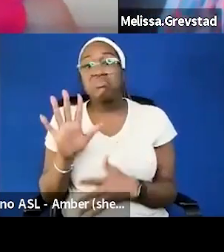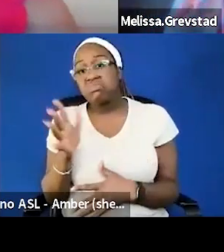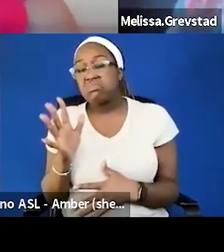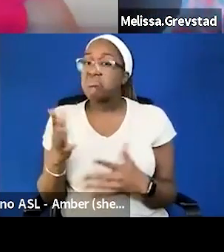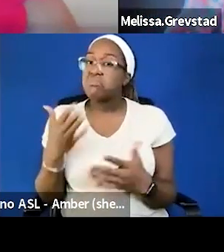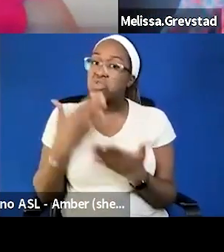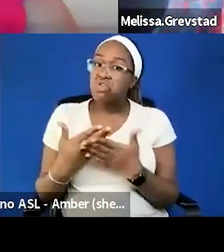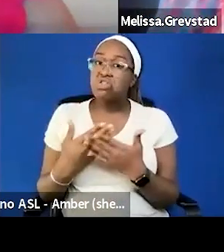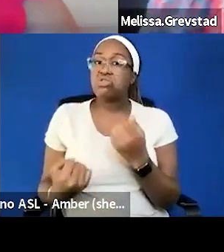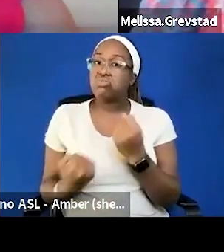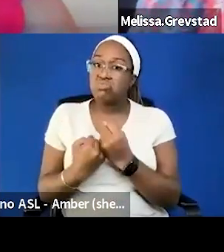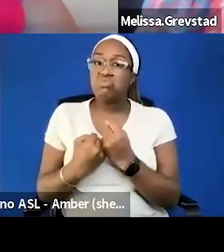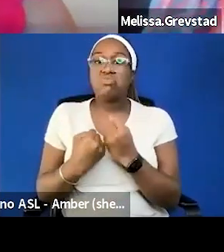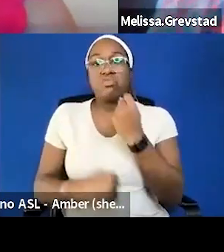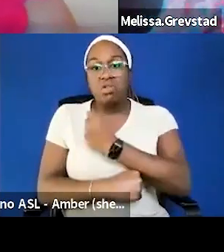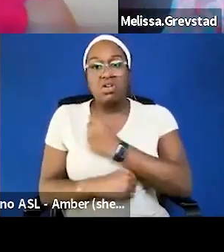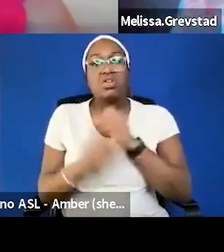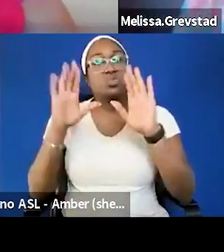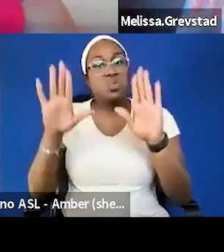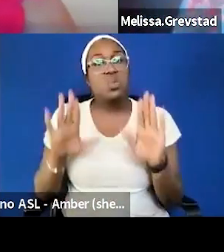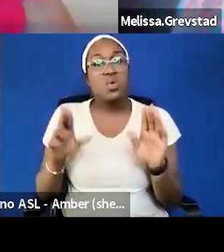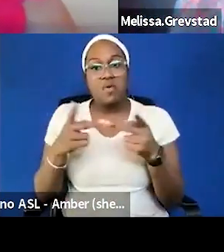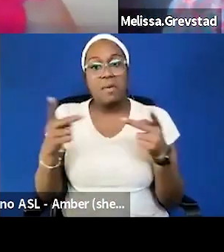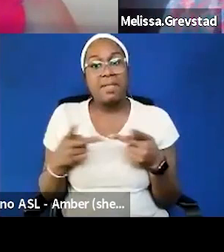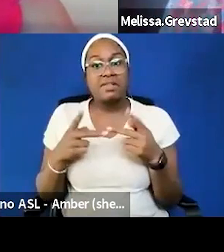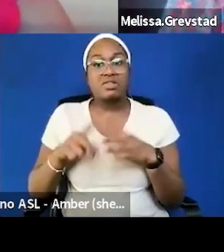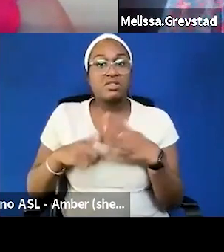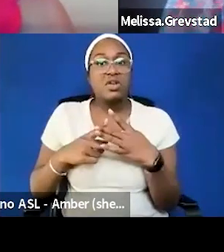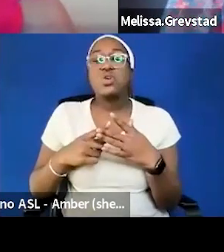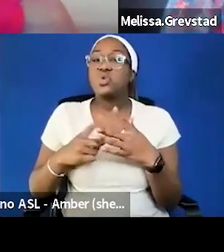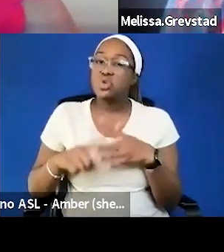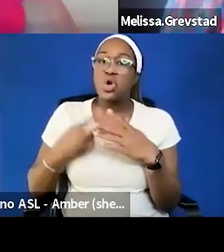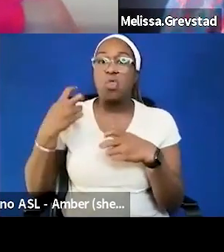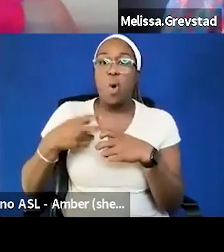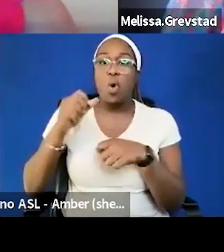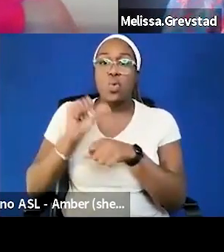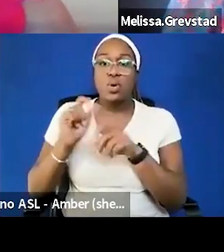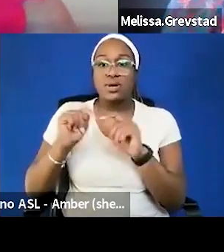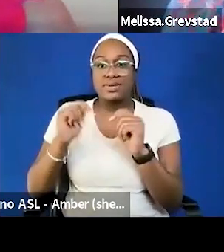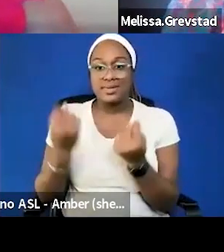and that's always a really wonderful place to start. But we started the hard work as a team to really shine